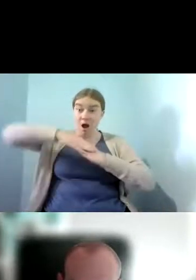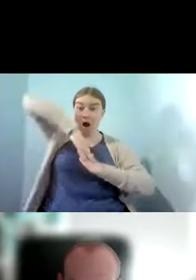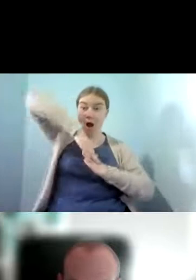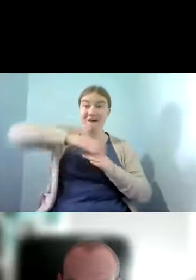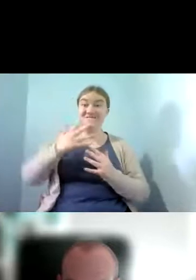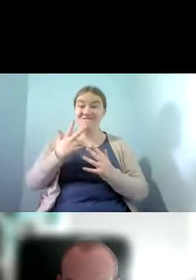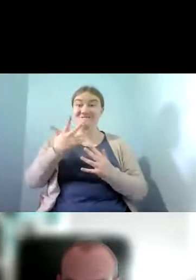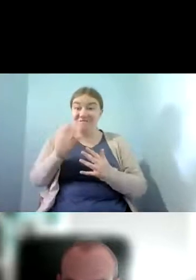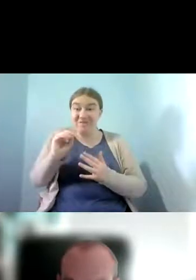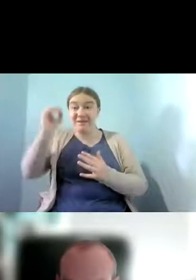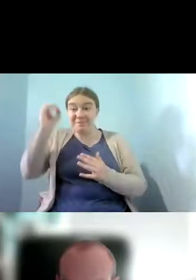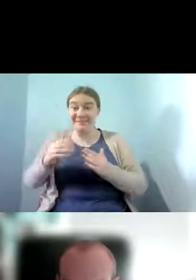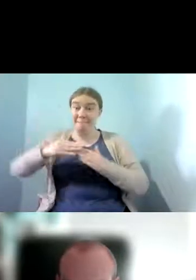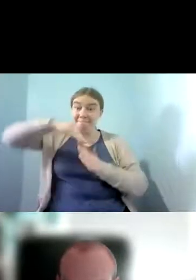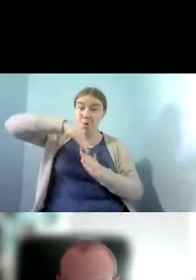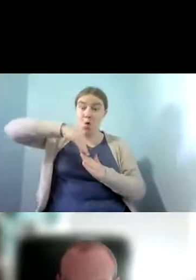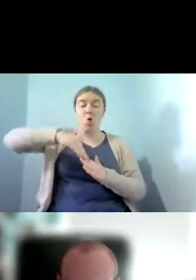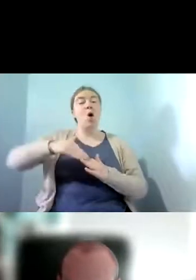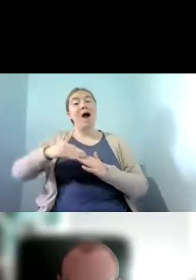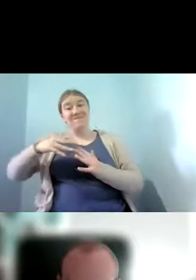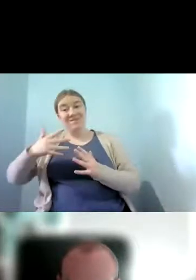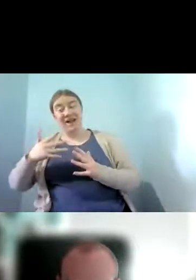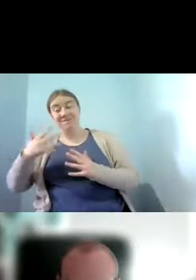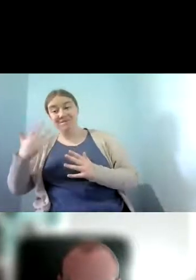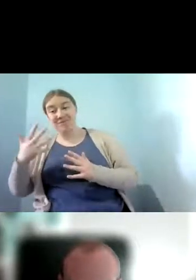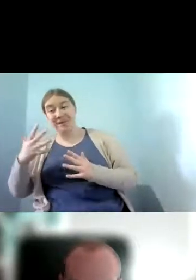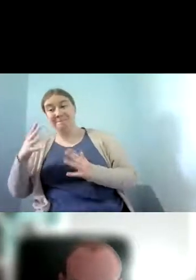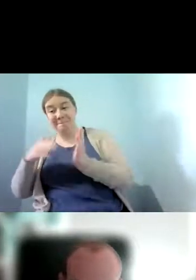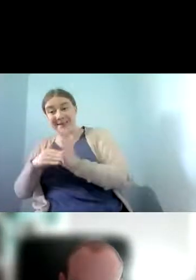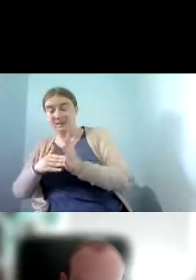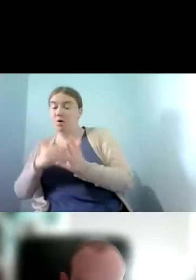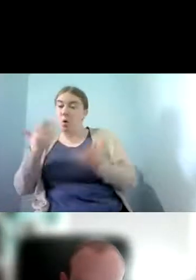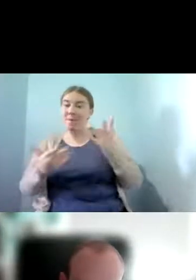meters compared to 120 meters for the naturalized bypass channel at bevere